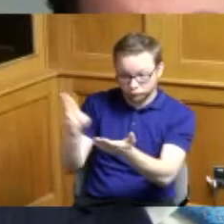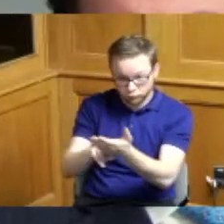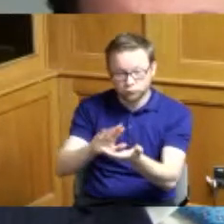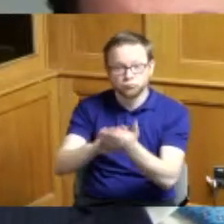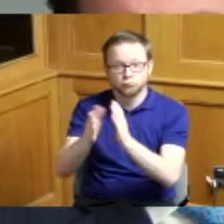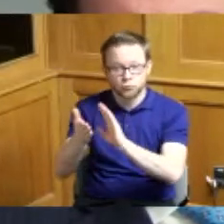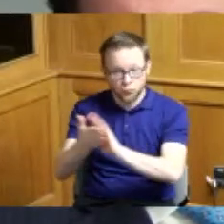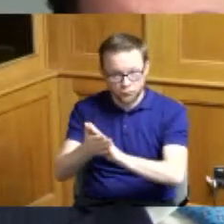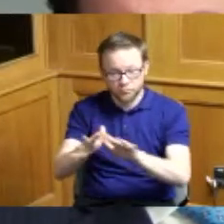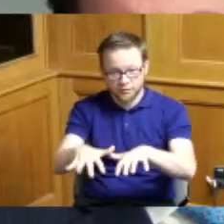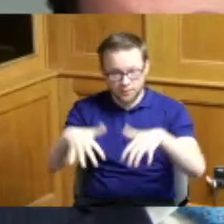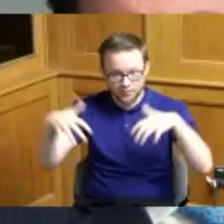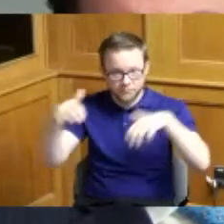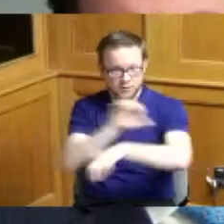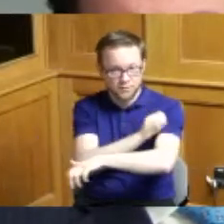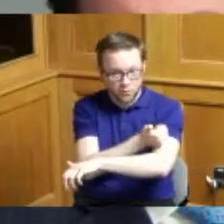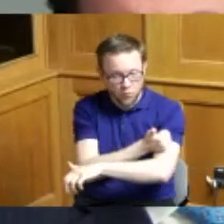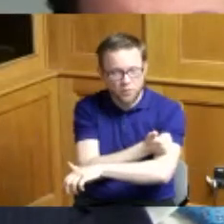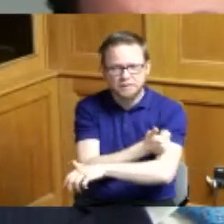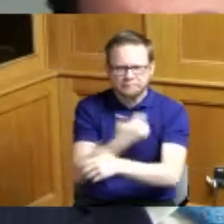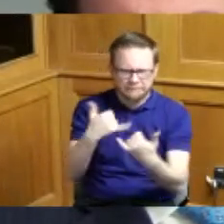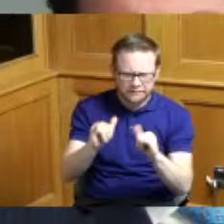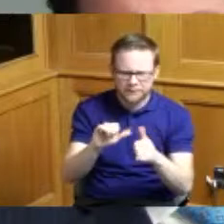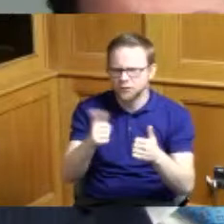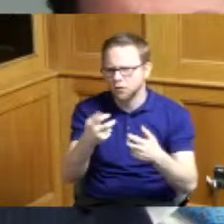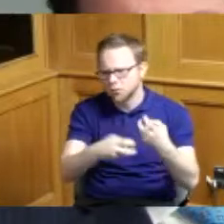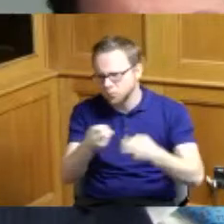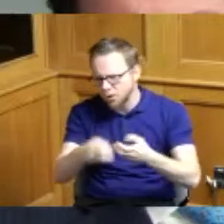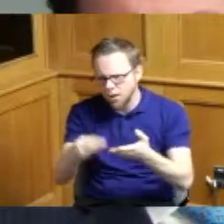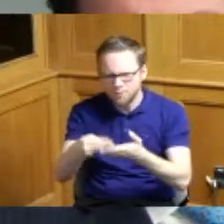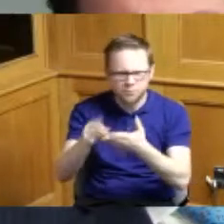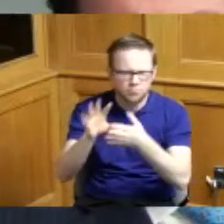to manage there are financial issues that we have to do on an annual basis to make sure